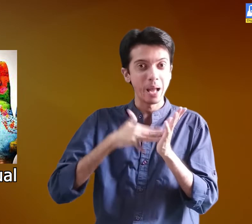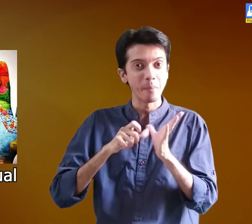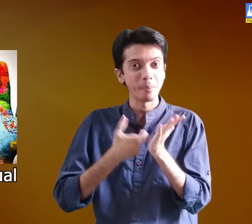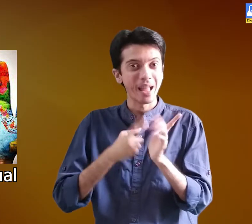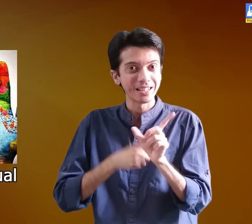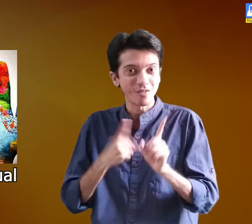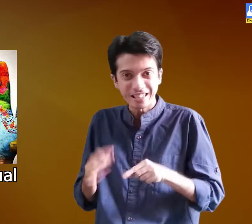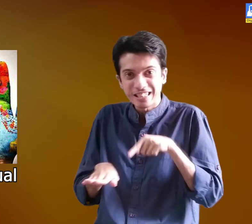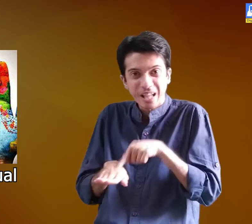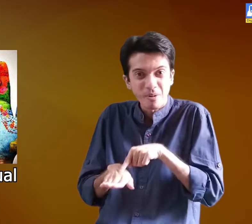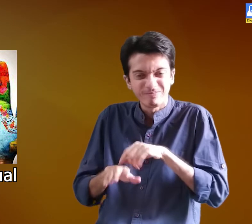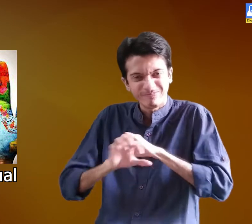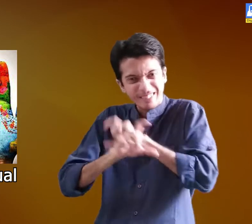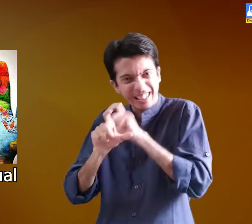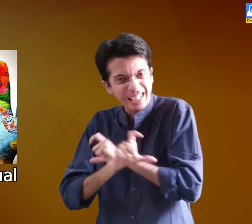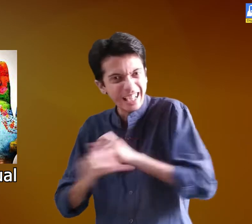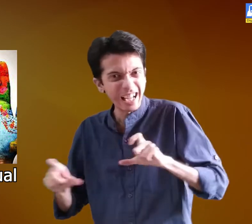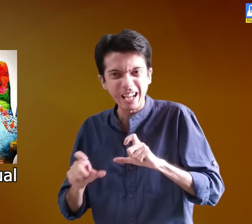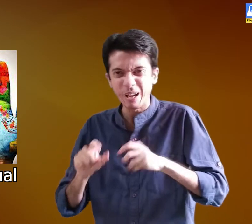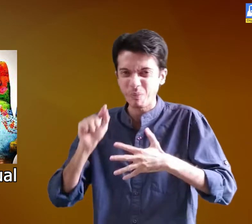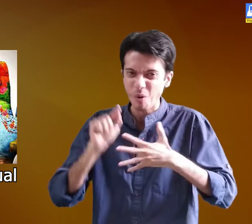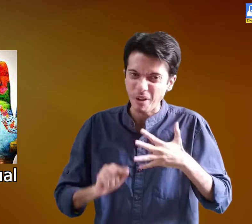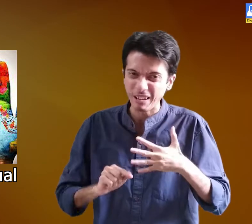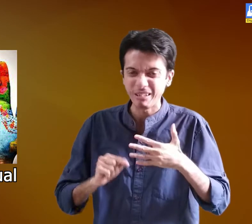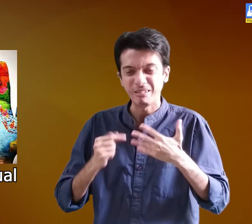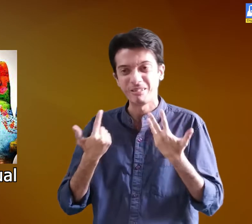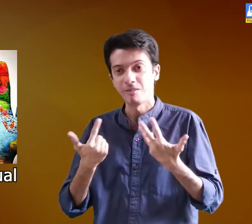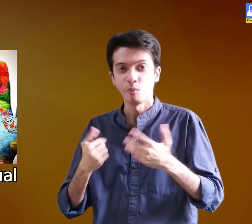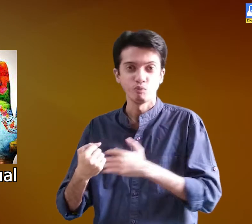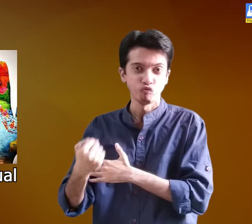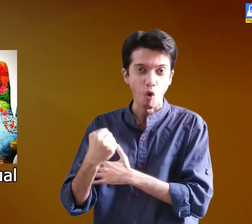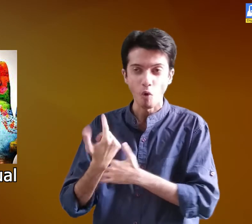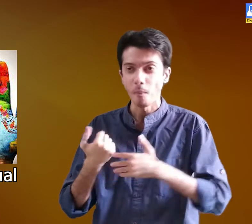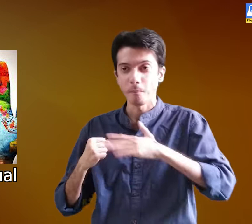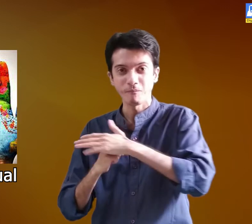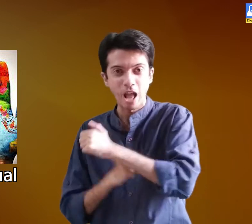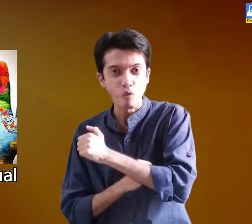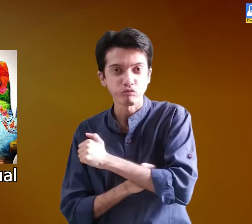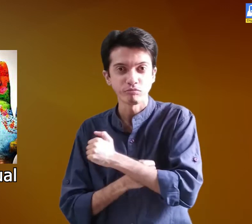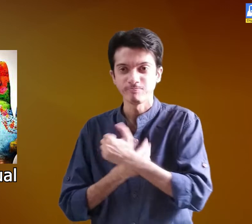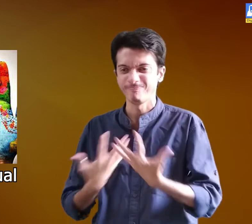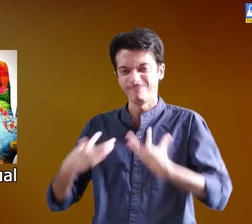they completely acquire their first language and when the strong foundation is built